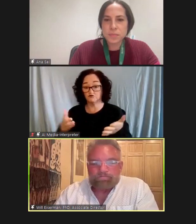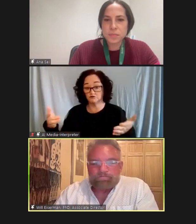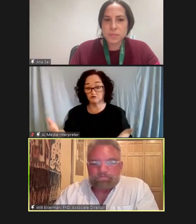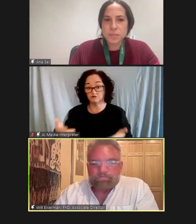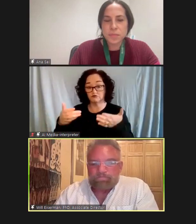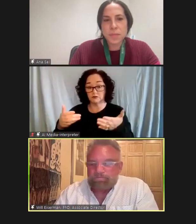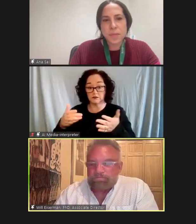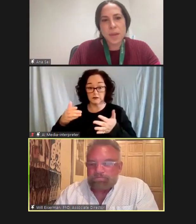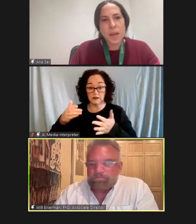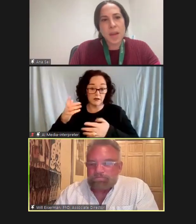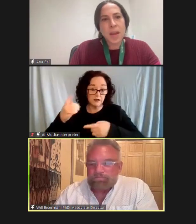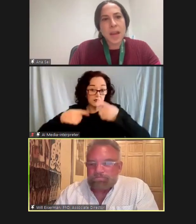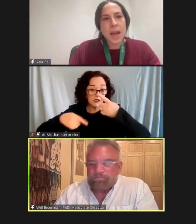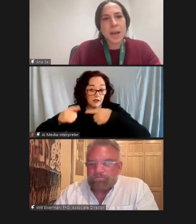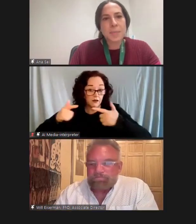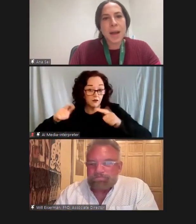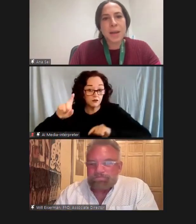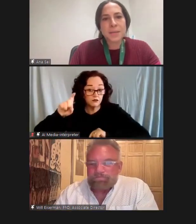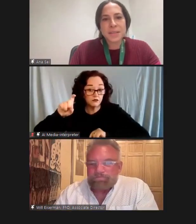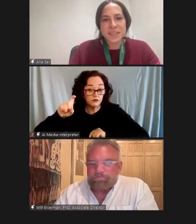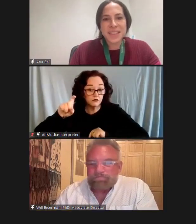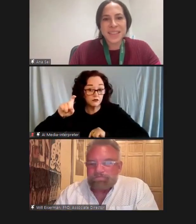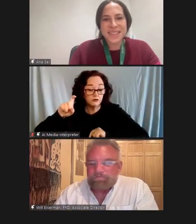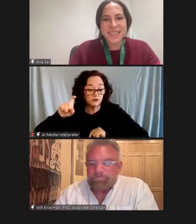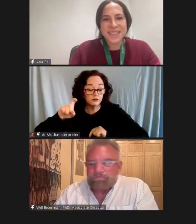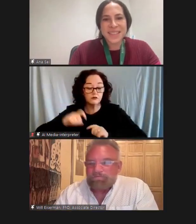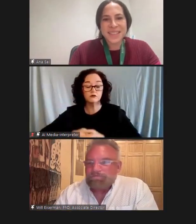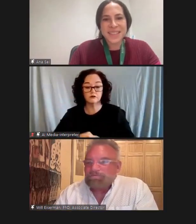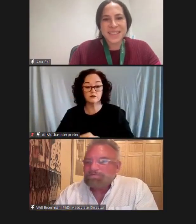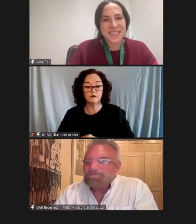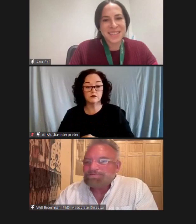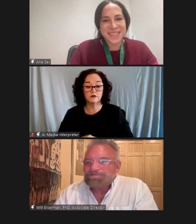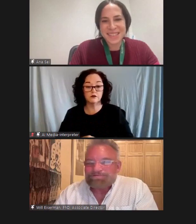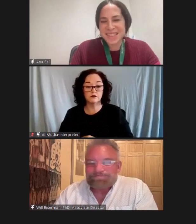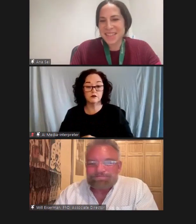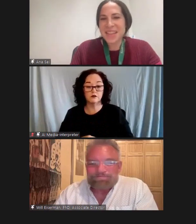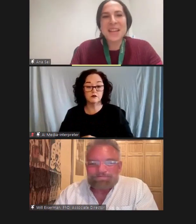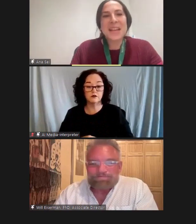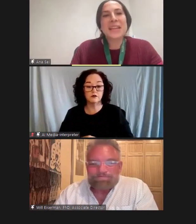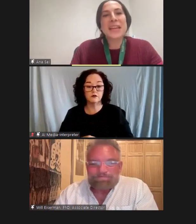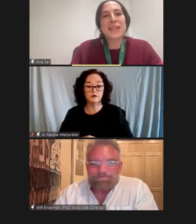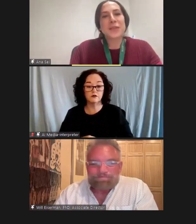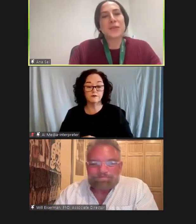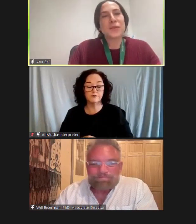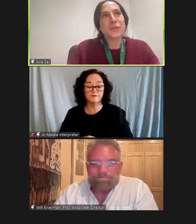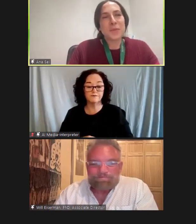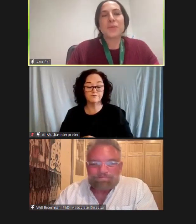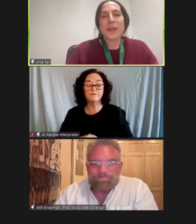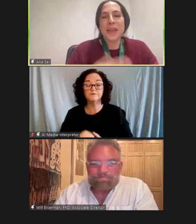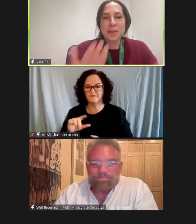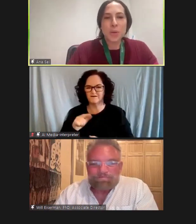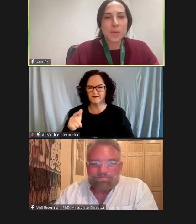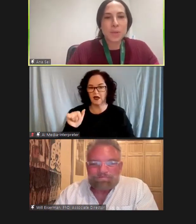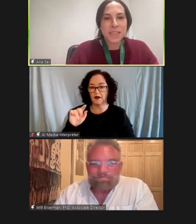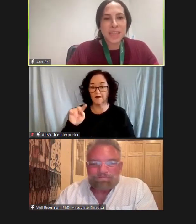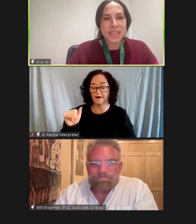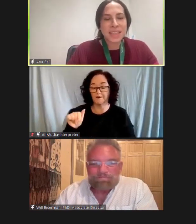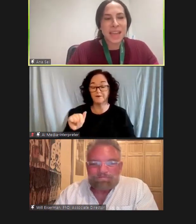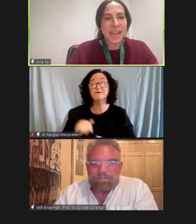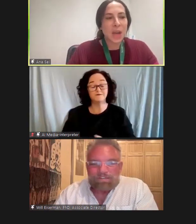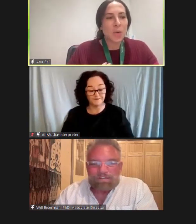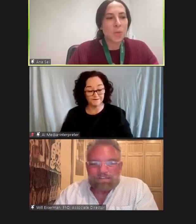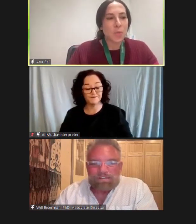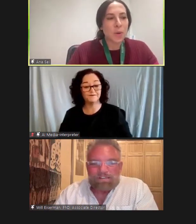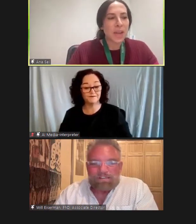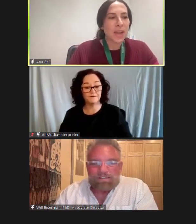language so at our school oh go ahead